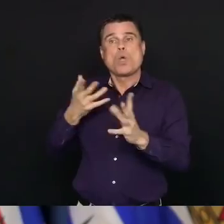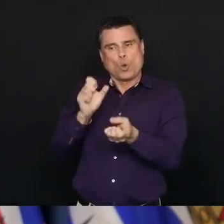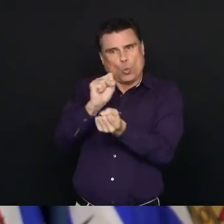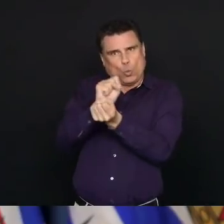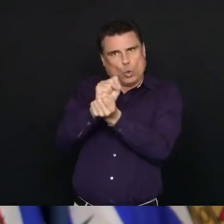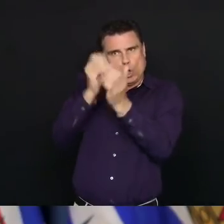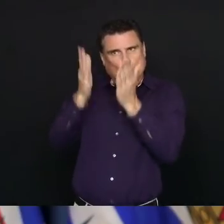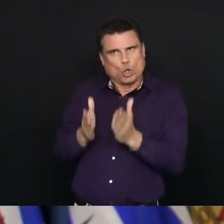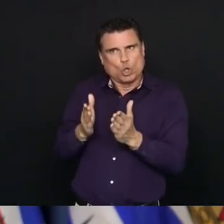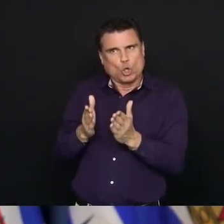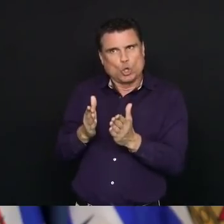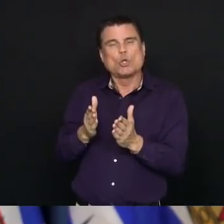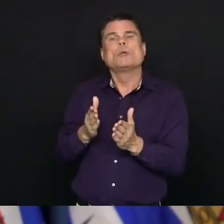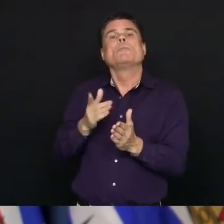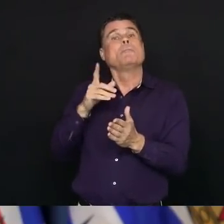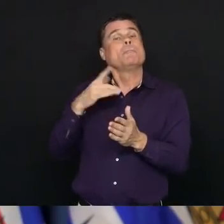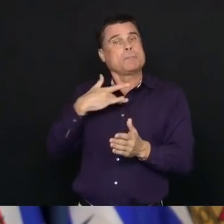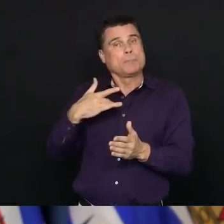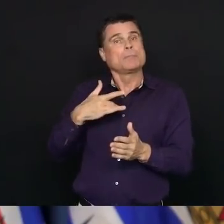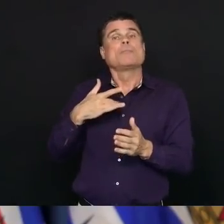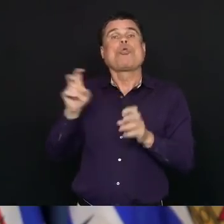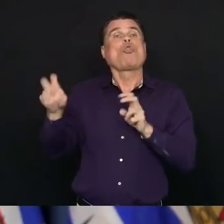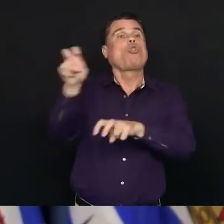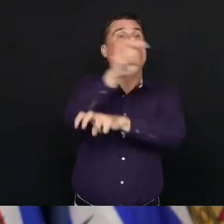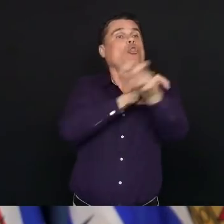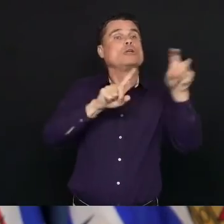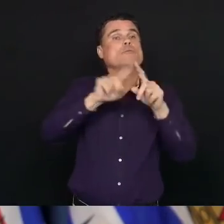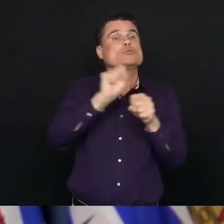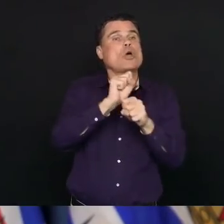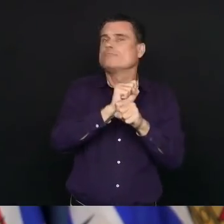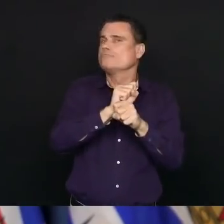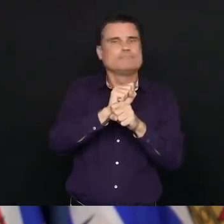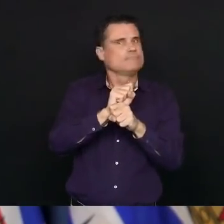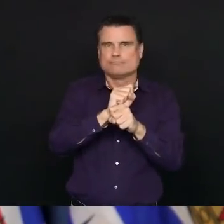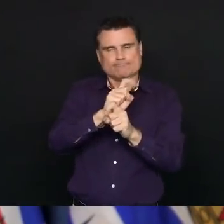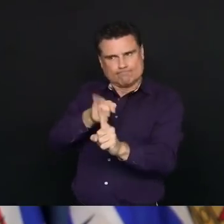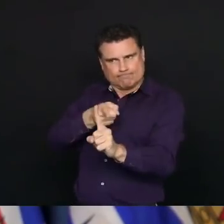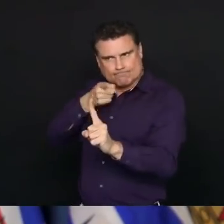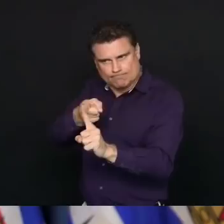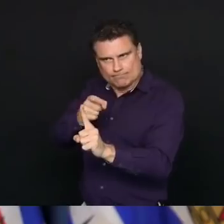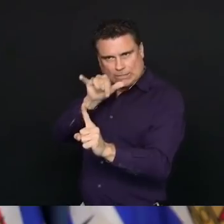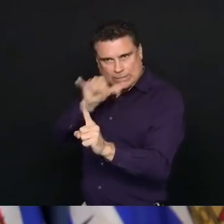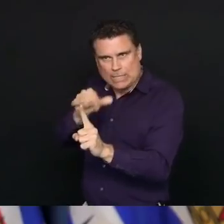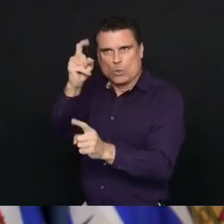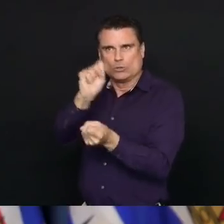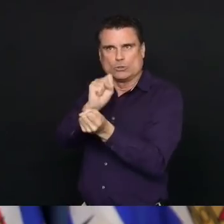With respect to the financial implications of making this change. Government is working on understanding the cost associated with the Prudential health